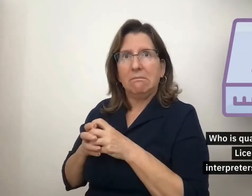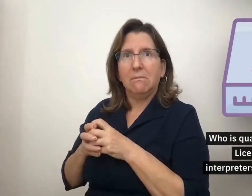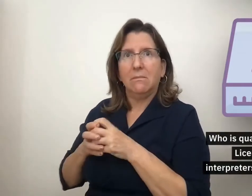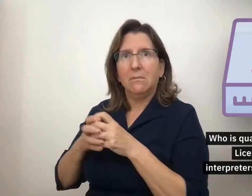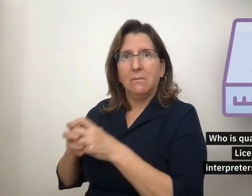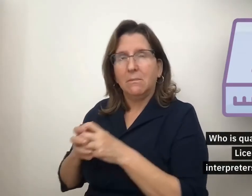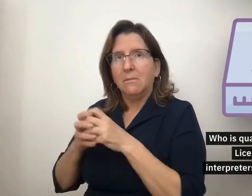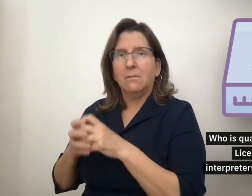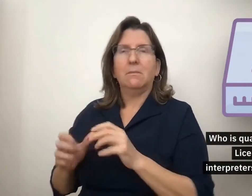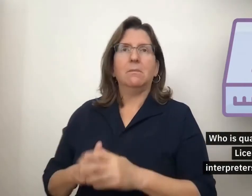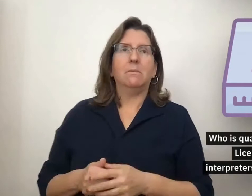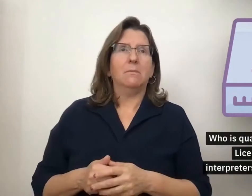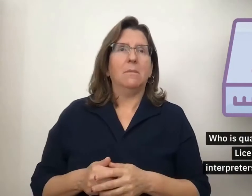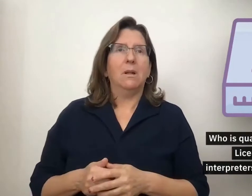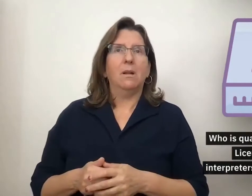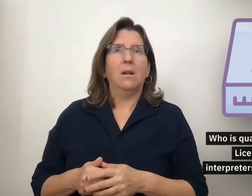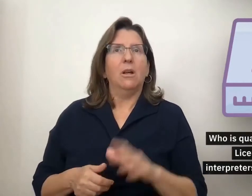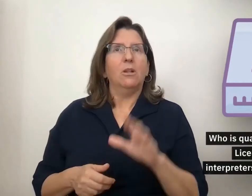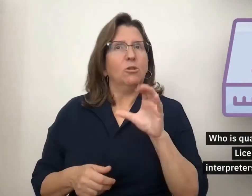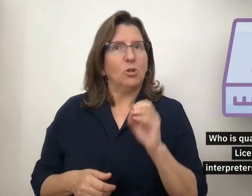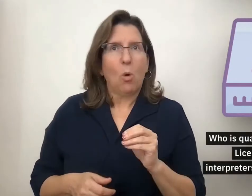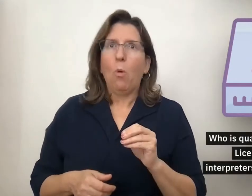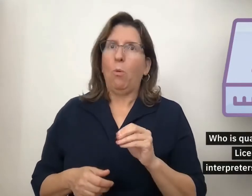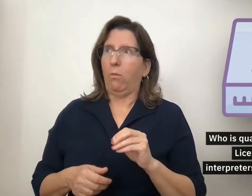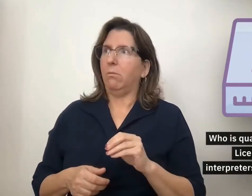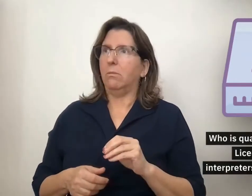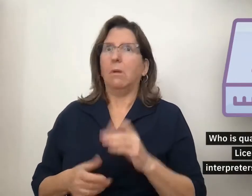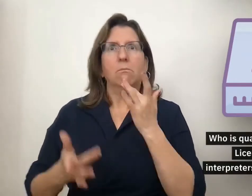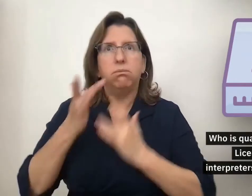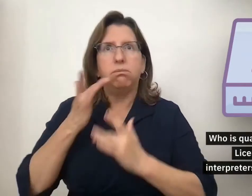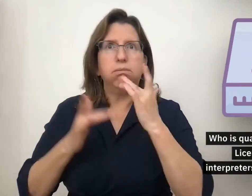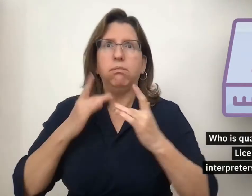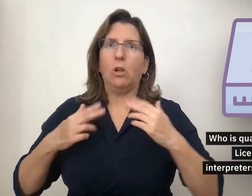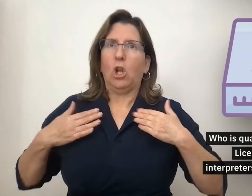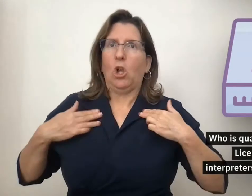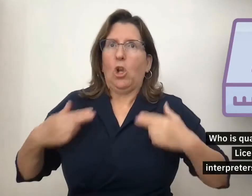very small. Which means the number of qualified people